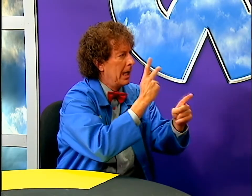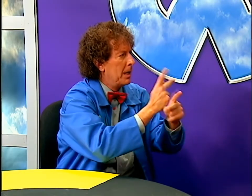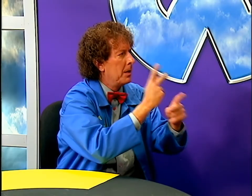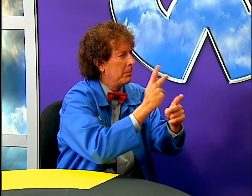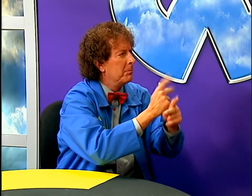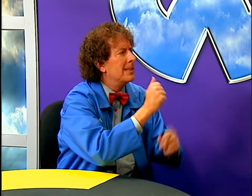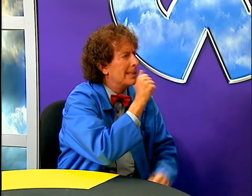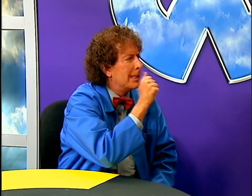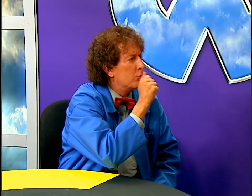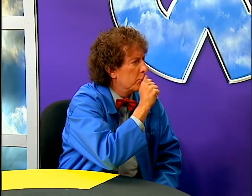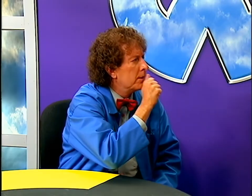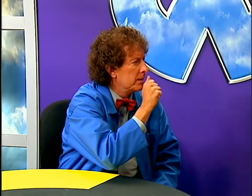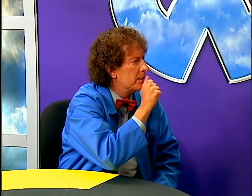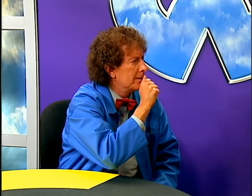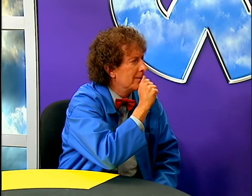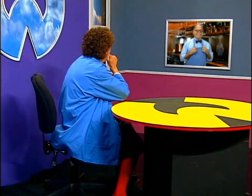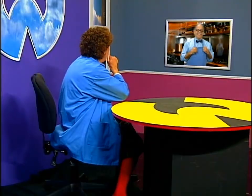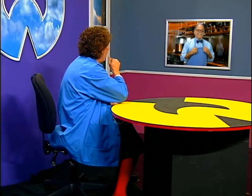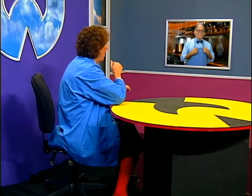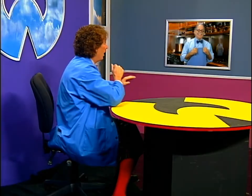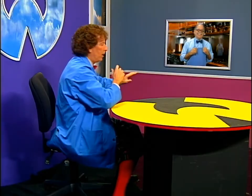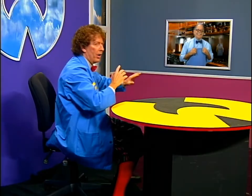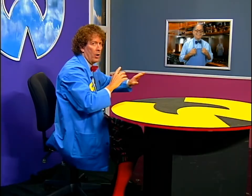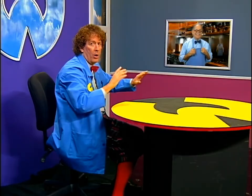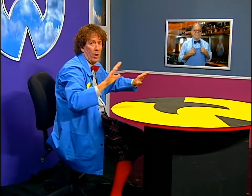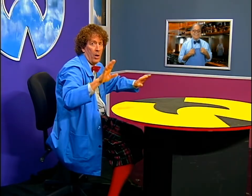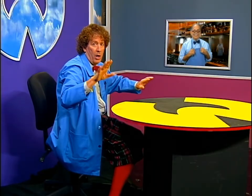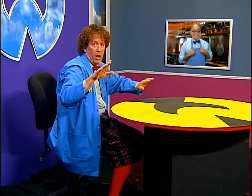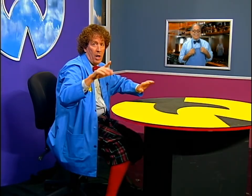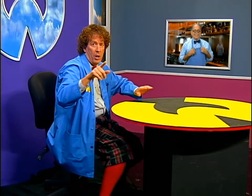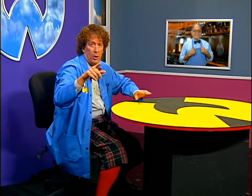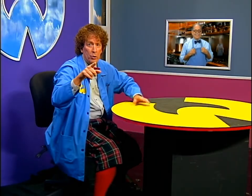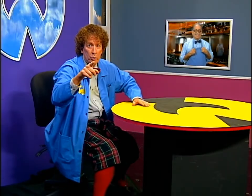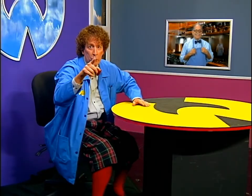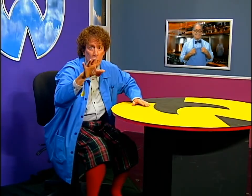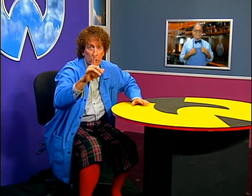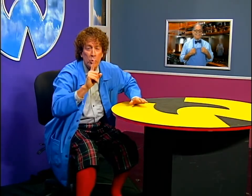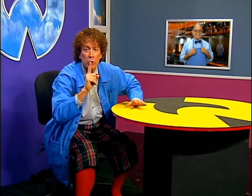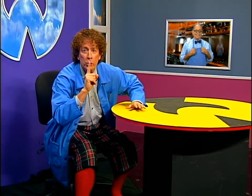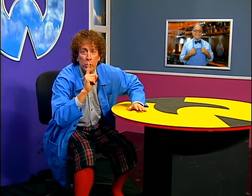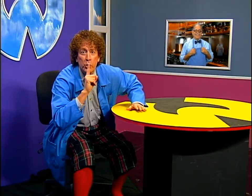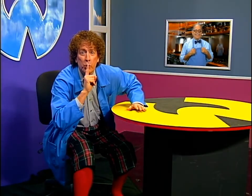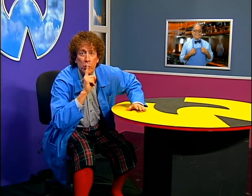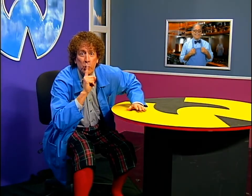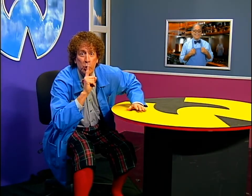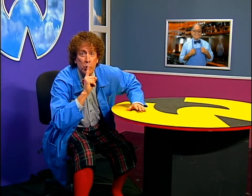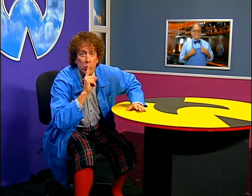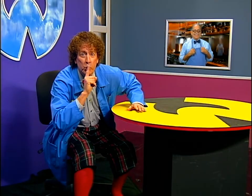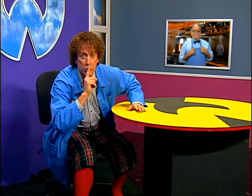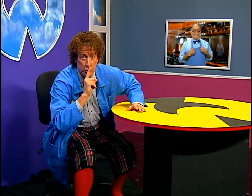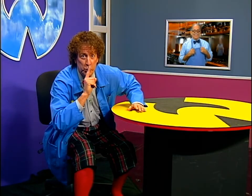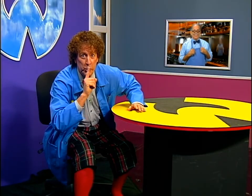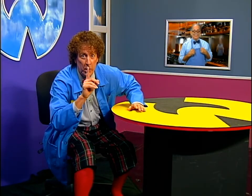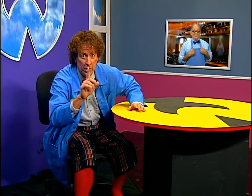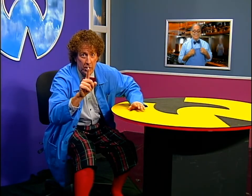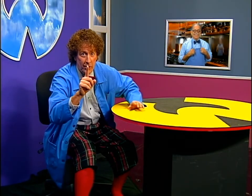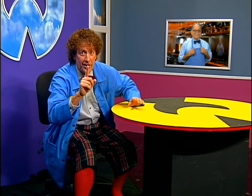YOU KNOW, THAT SAME THING HAPPENS WITH REAL PEOPLE. SOMETIMES PEOPLE LIE JUST A LITTLE BIT AND THEN THEY TELL THE TRUTH, AND THEN THEY TELL ANOTHER LIE,